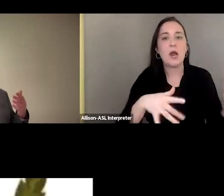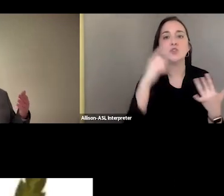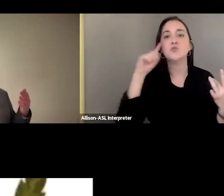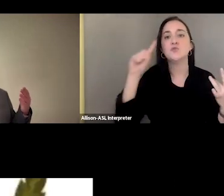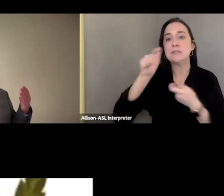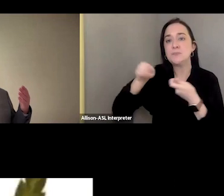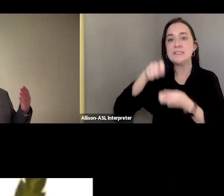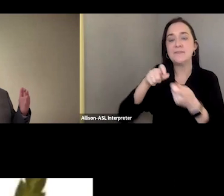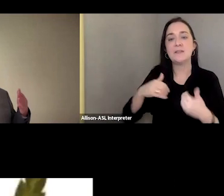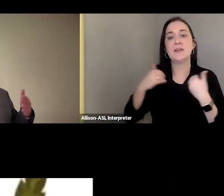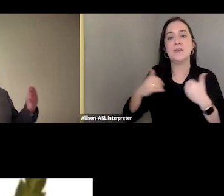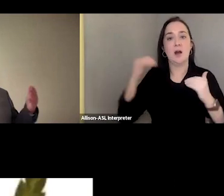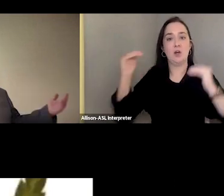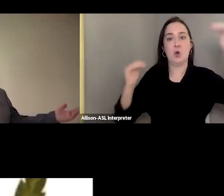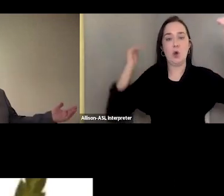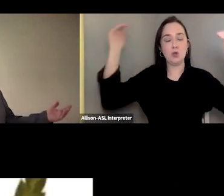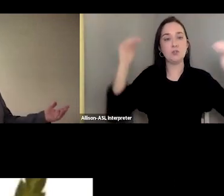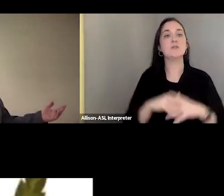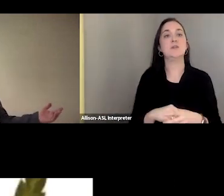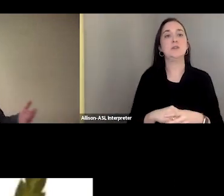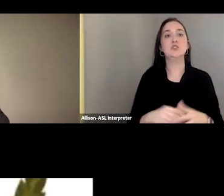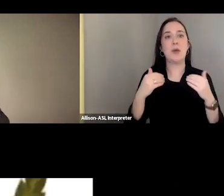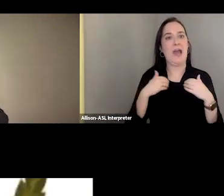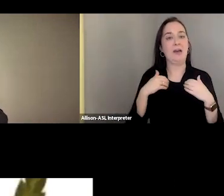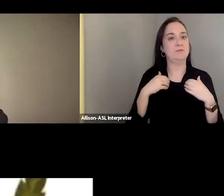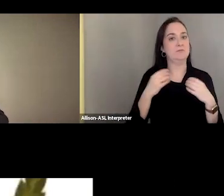There is and there's a growing research literature on this. So this is not just me,